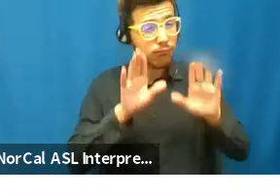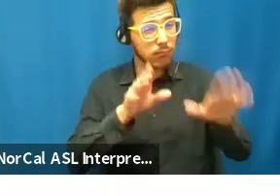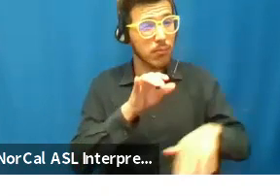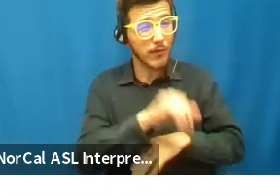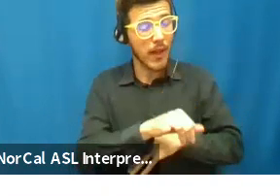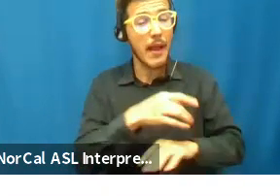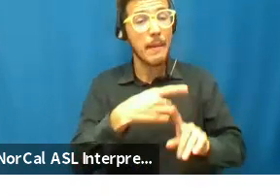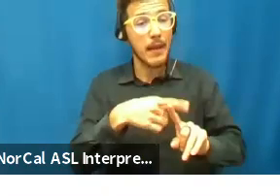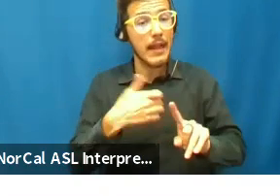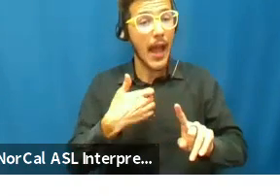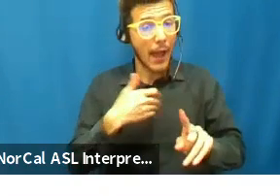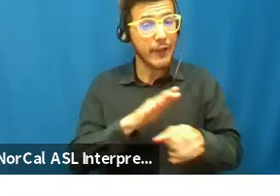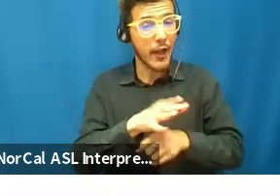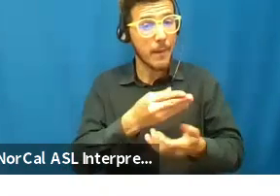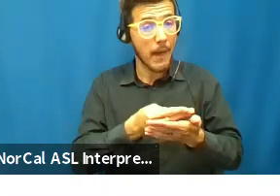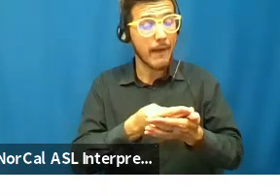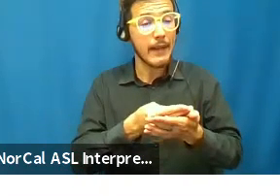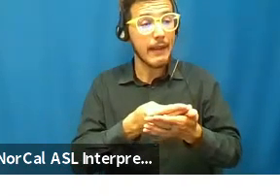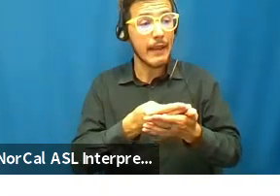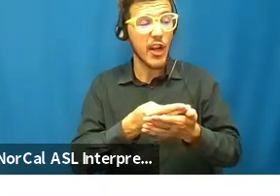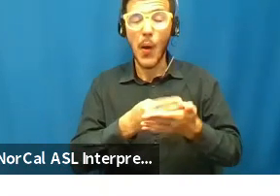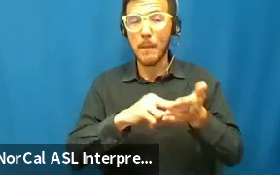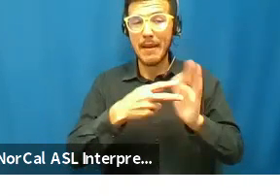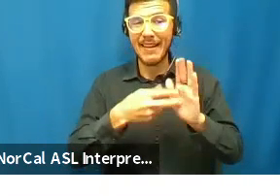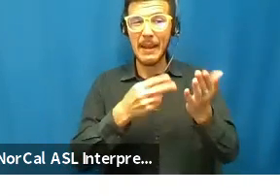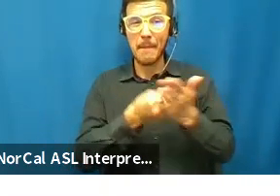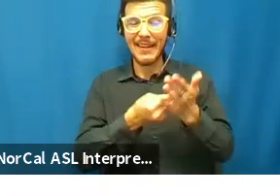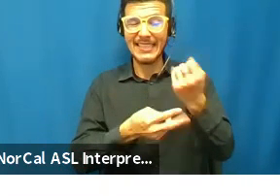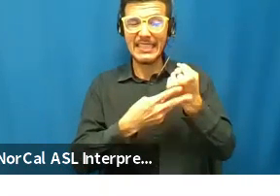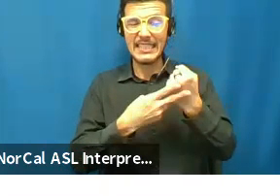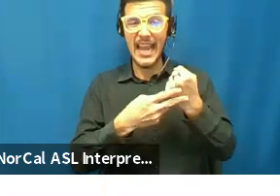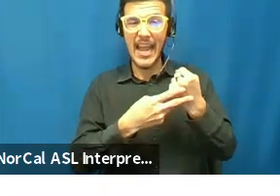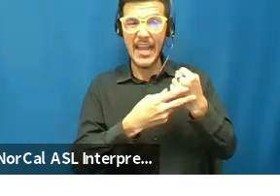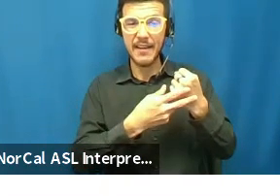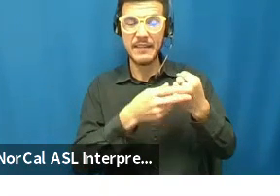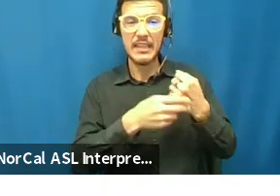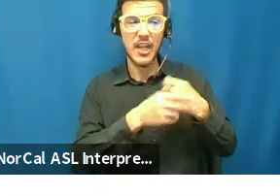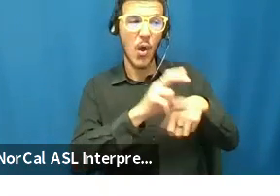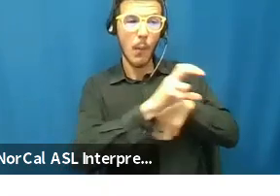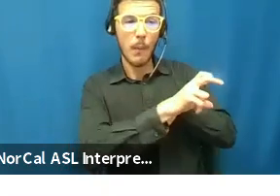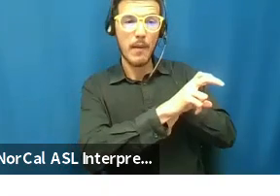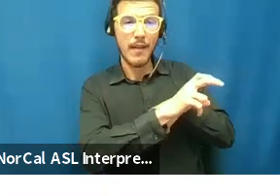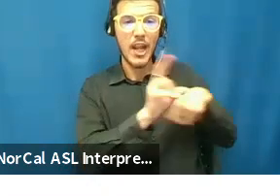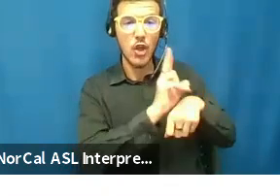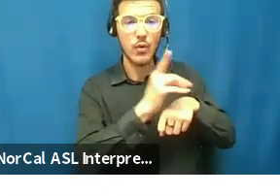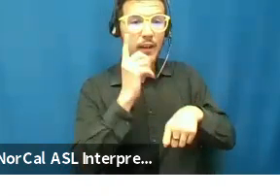that was allocated funds for them every single year. For the physical access and equipment,